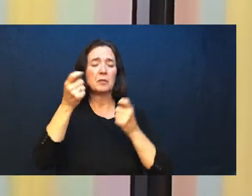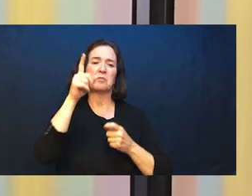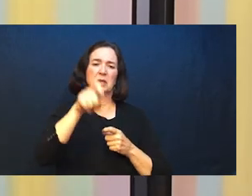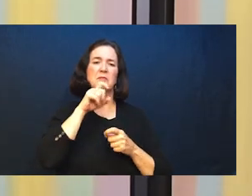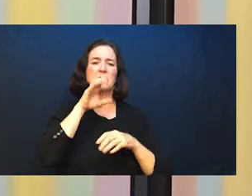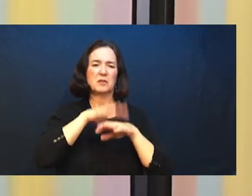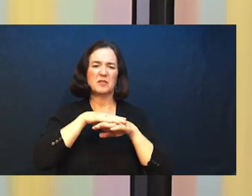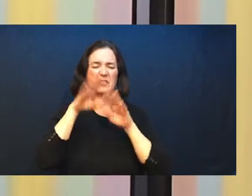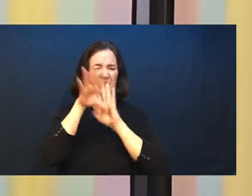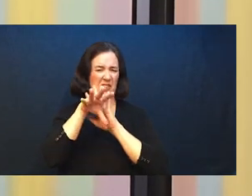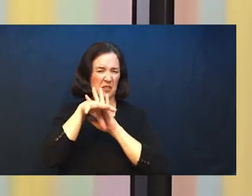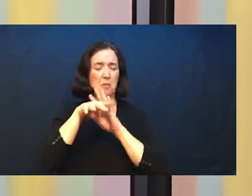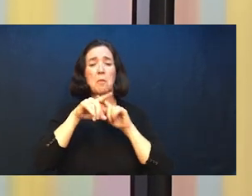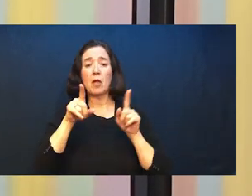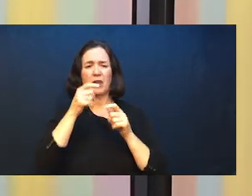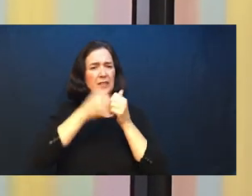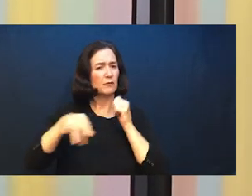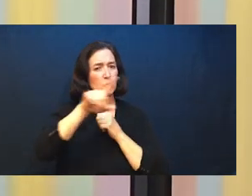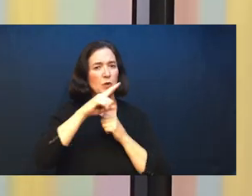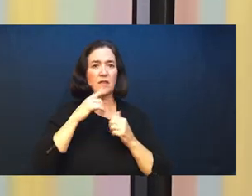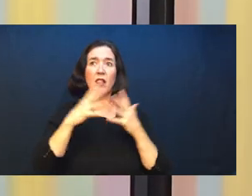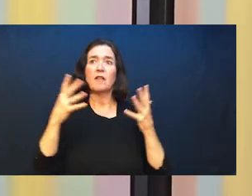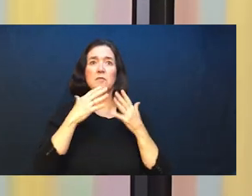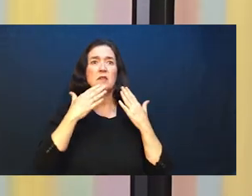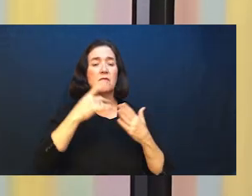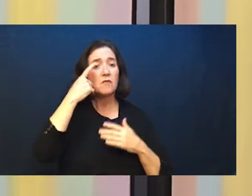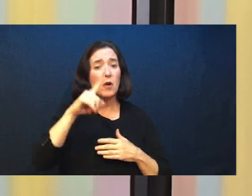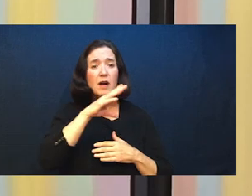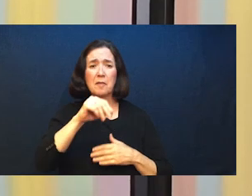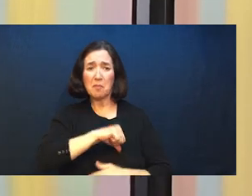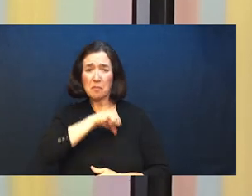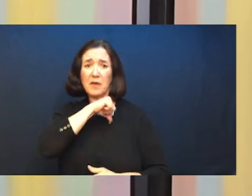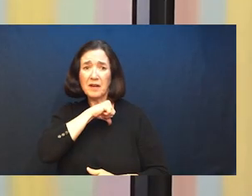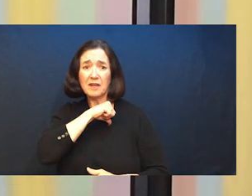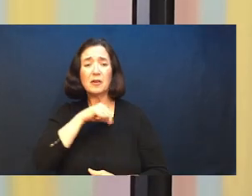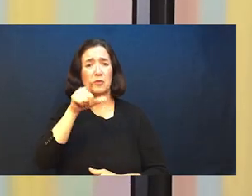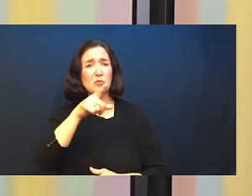to be on video, but each of you have a lot to be grateful for and to be proud of.